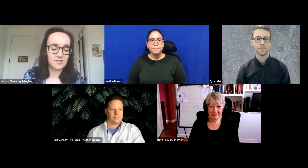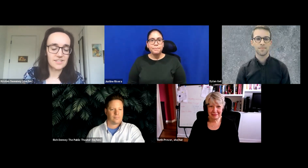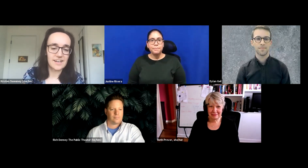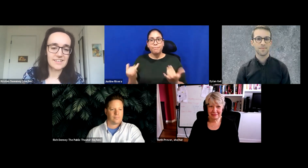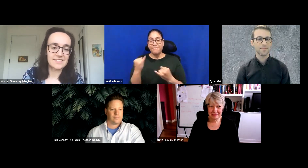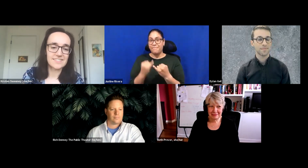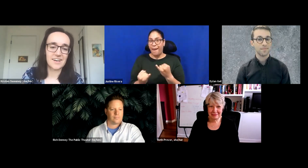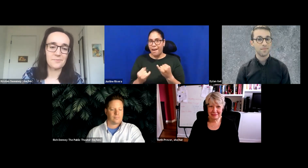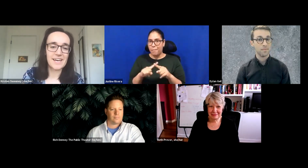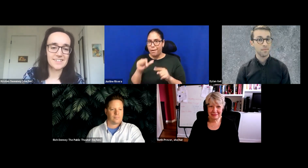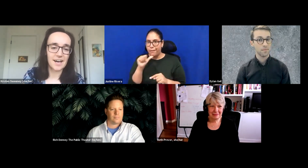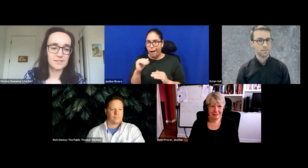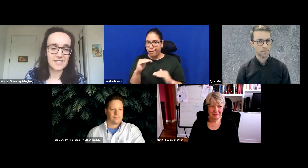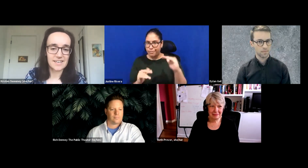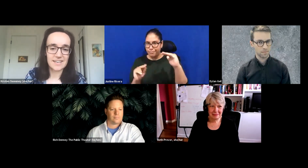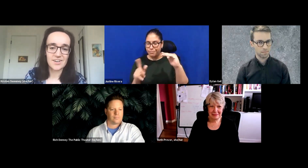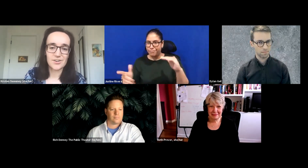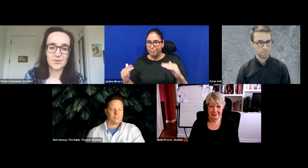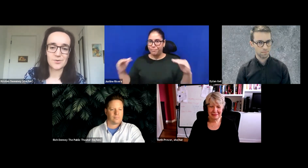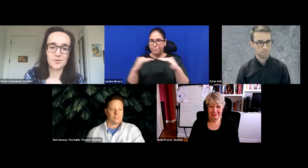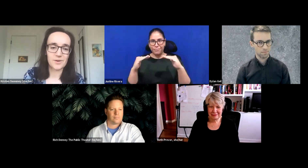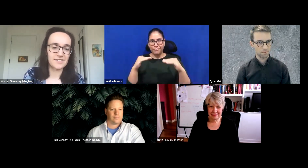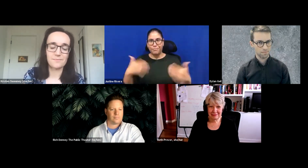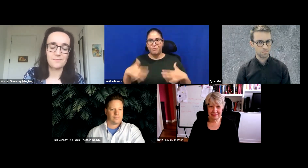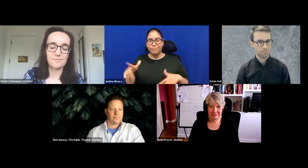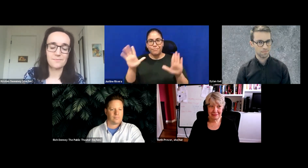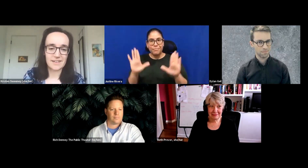certainly not least, Anne Tomasetti, who wears many, many